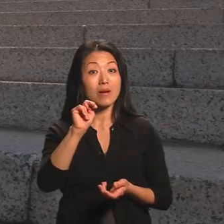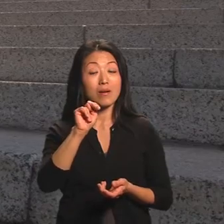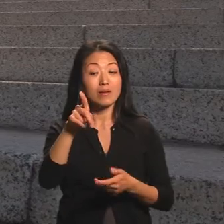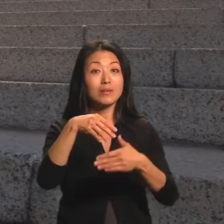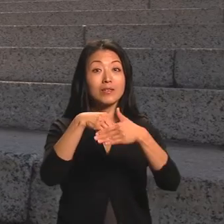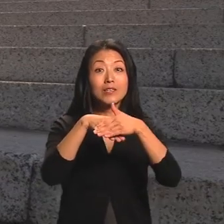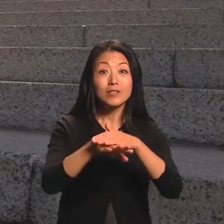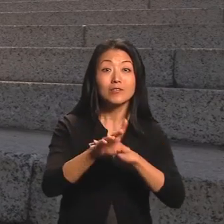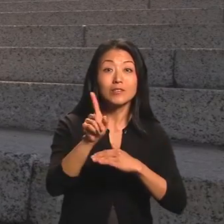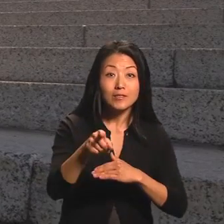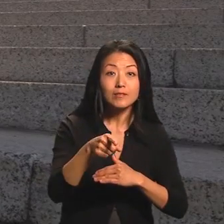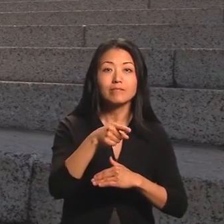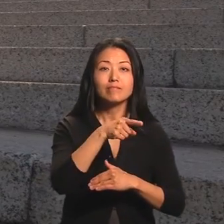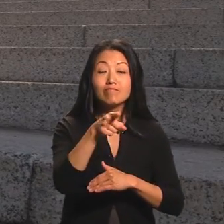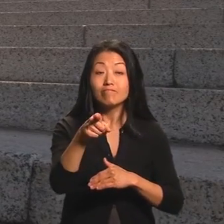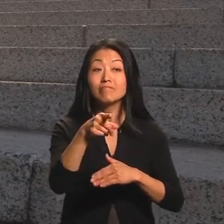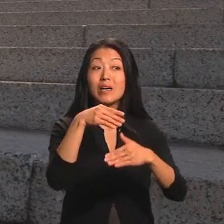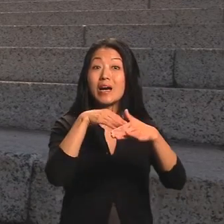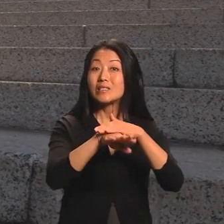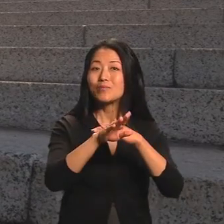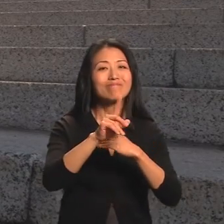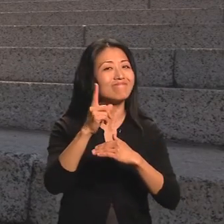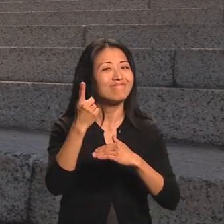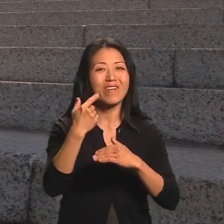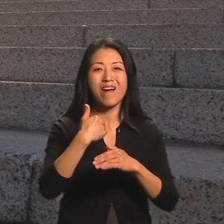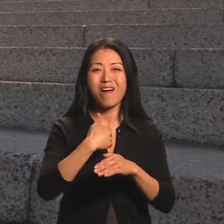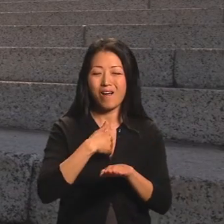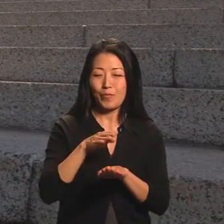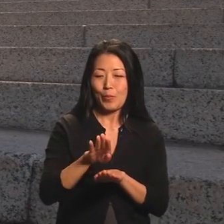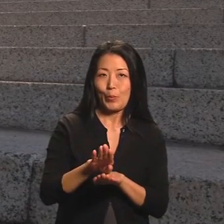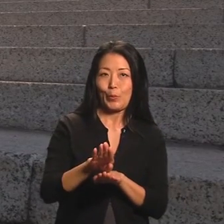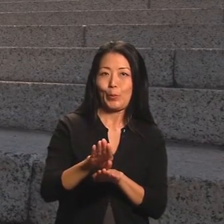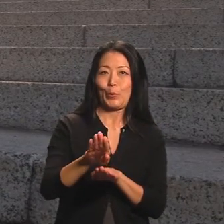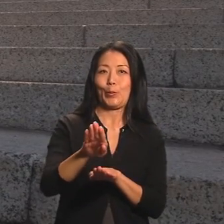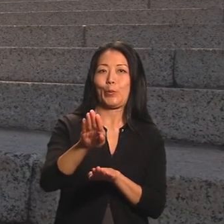As a result, the main entrances are accessible only by steep flights of steps.